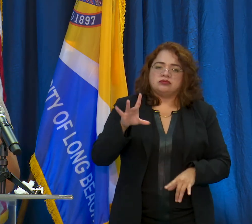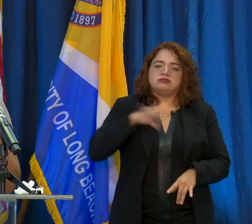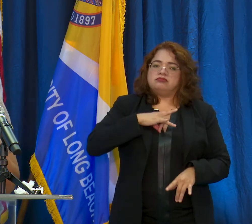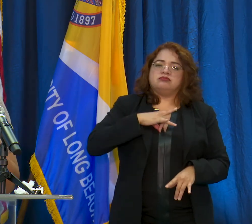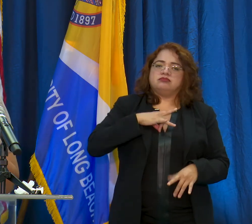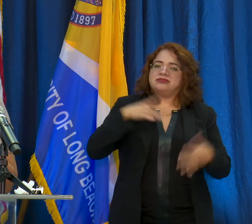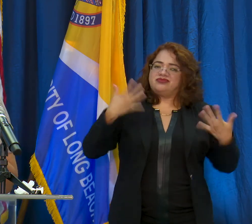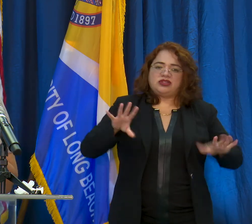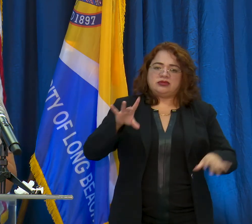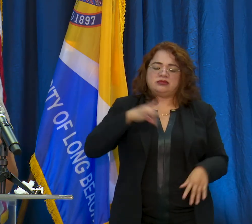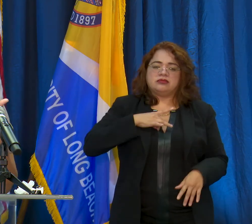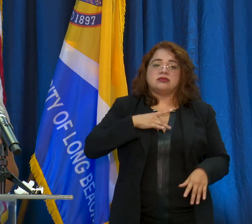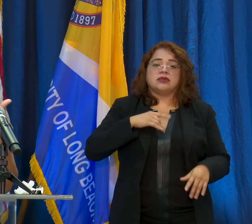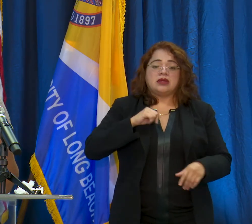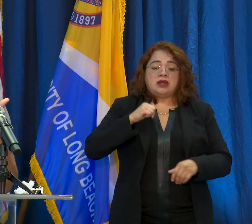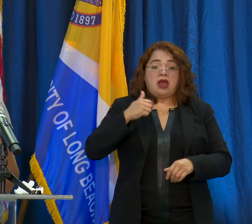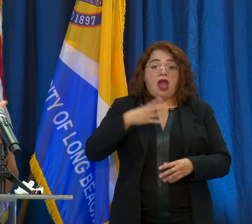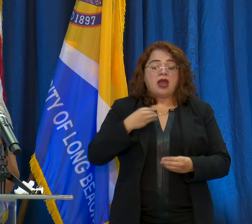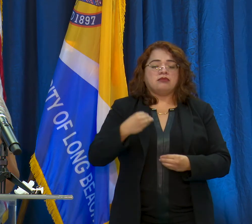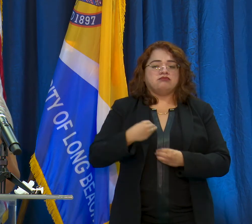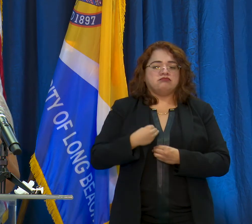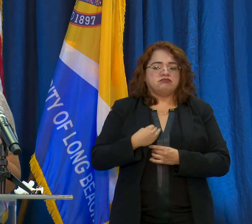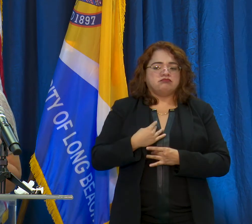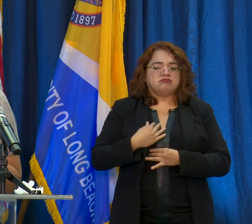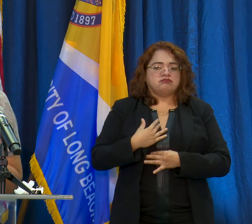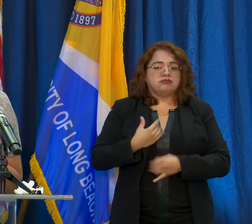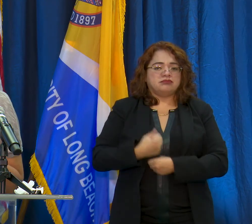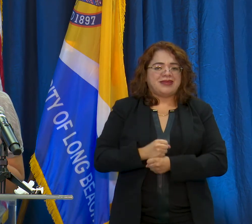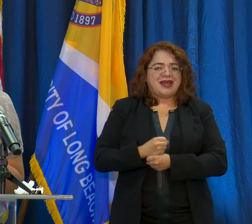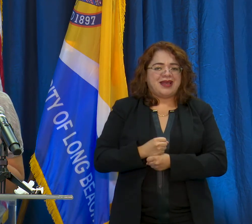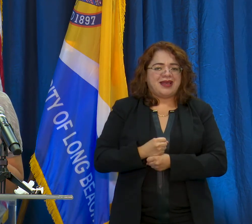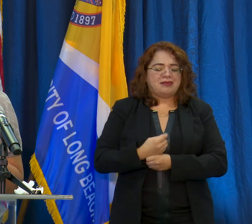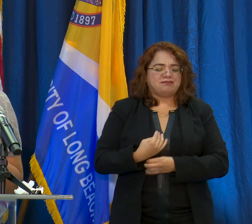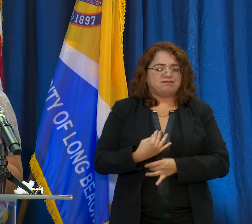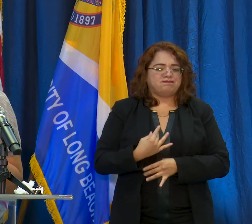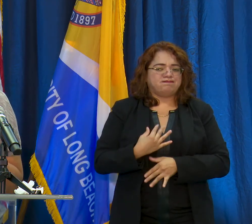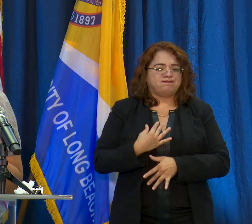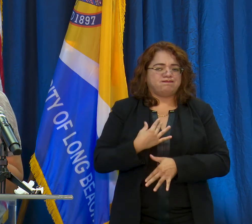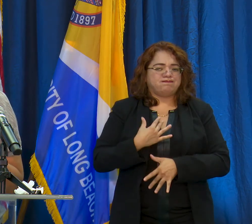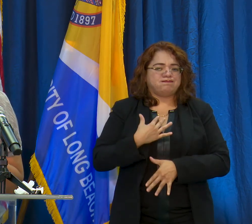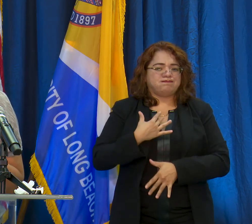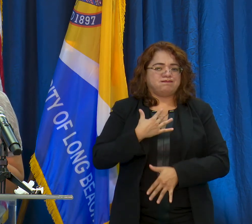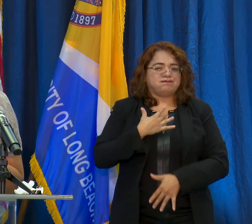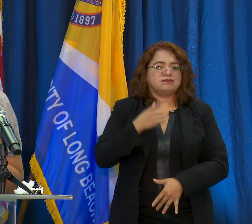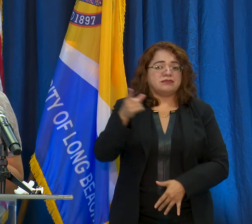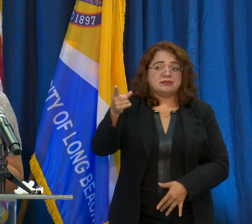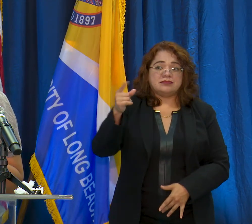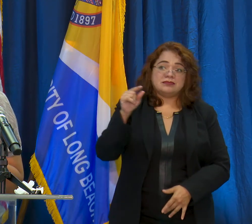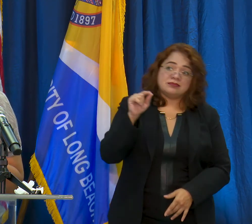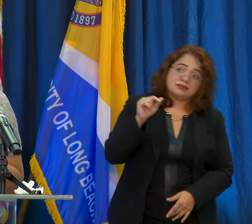up shop in your body and start reproducing. So say you need this much virus in order to